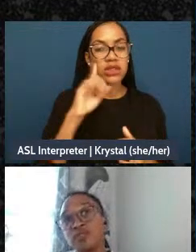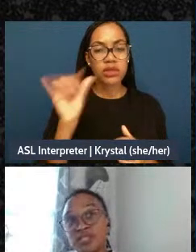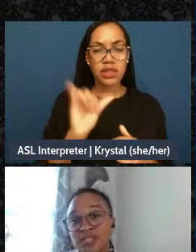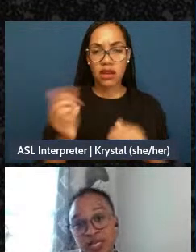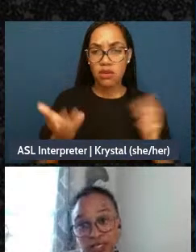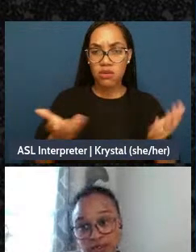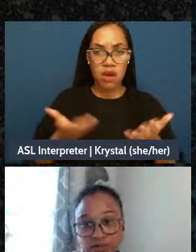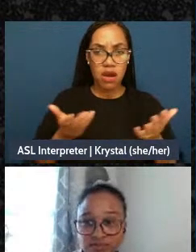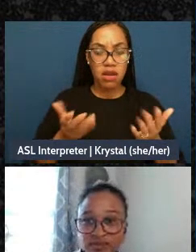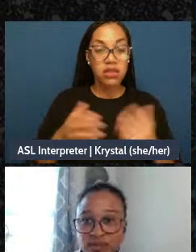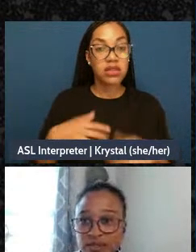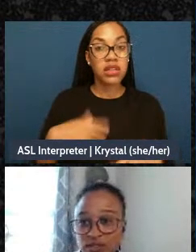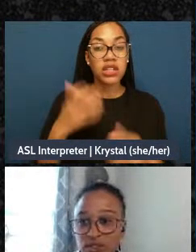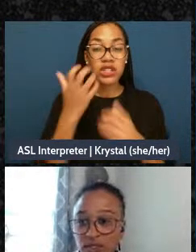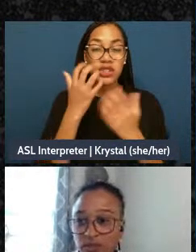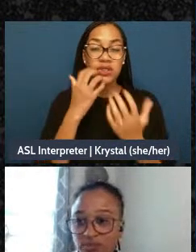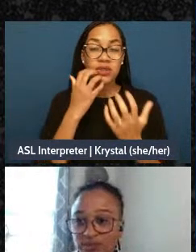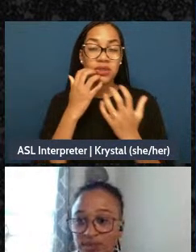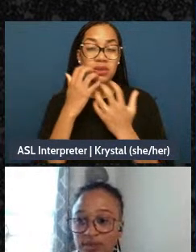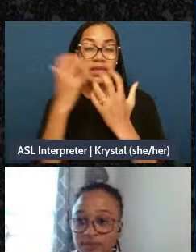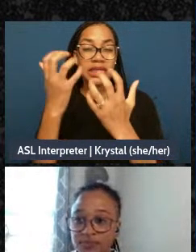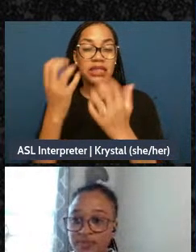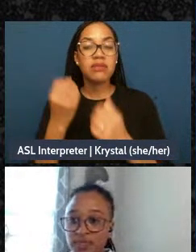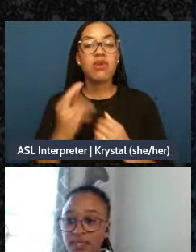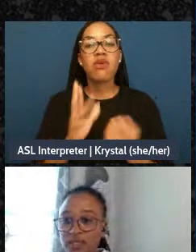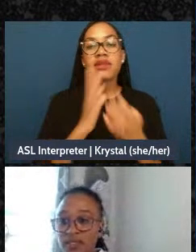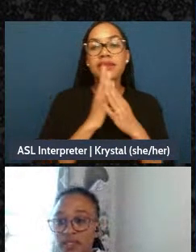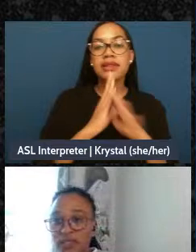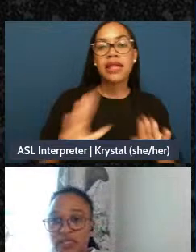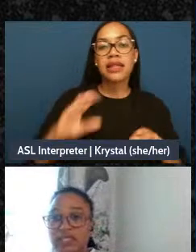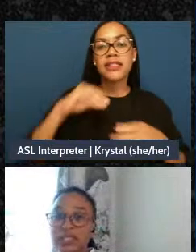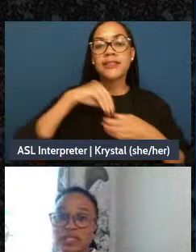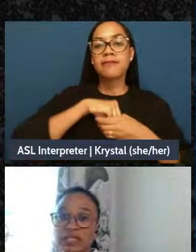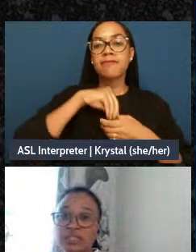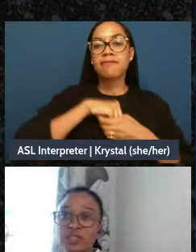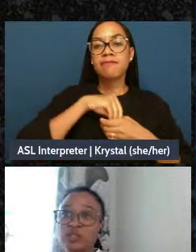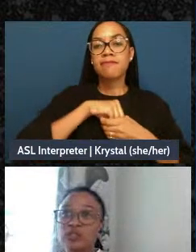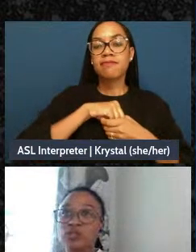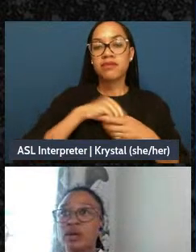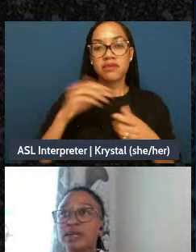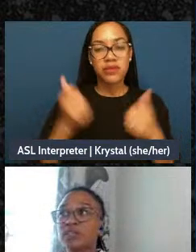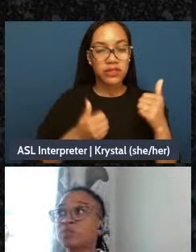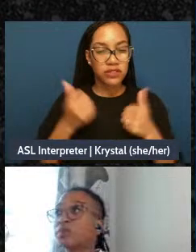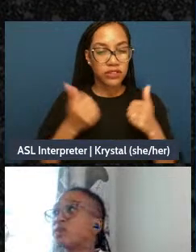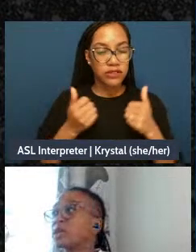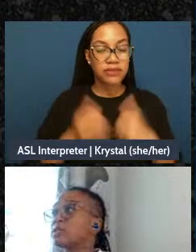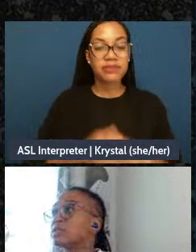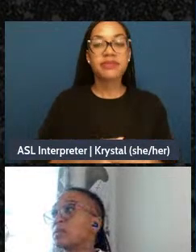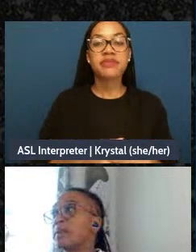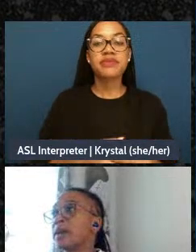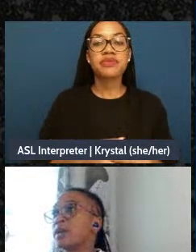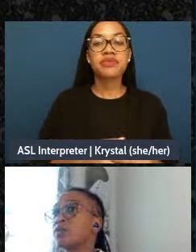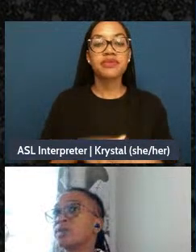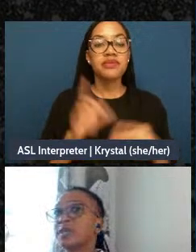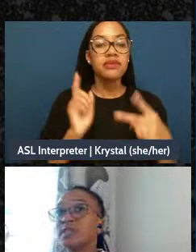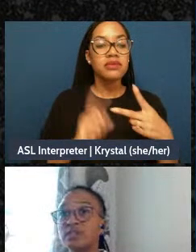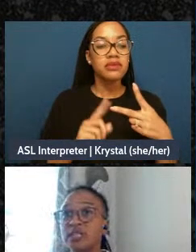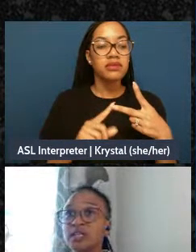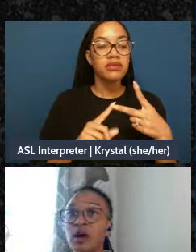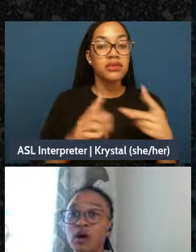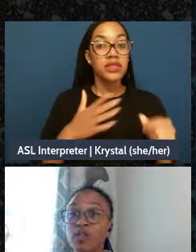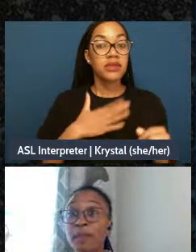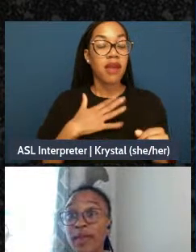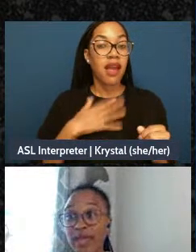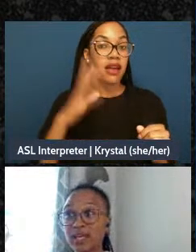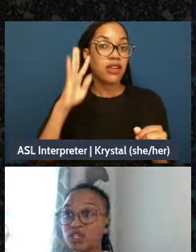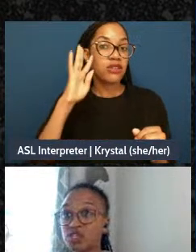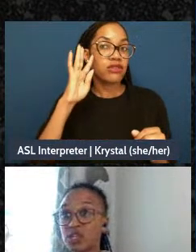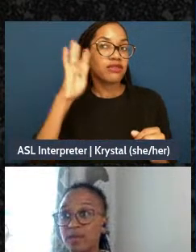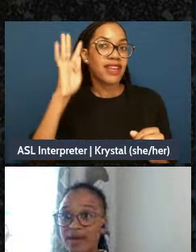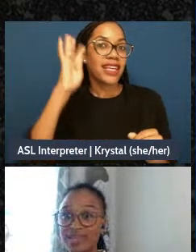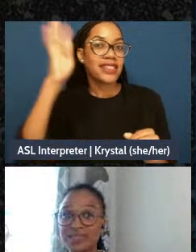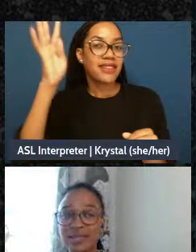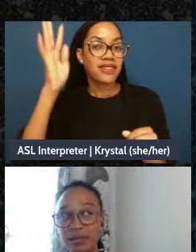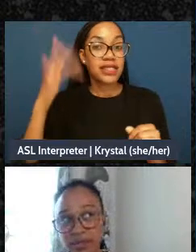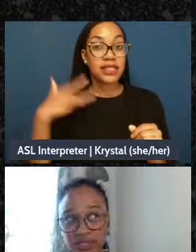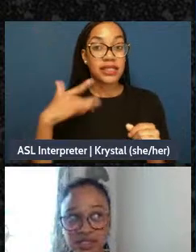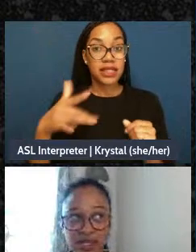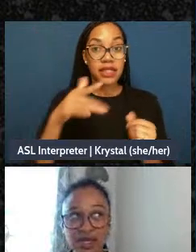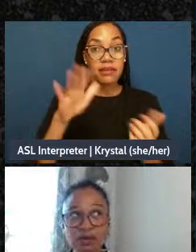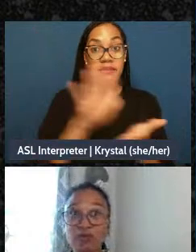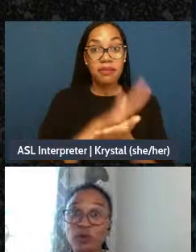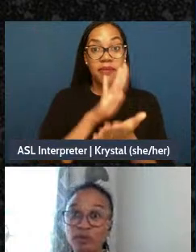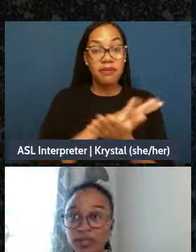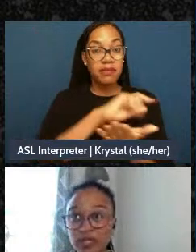very silent, you know? Is it - do I experience my creativity on the page and my excitement verbally?